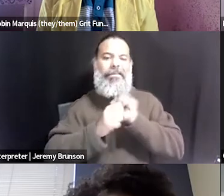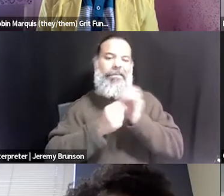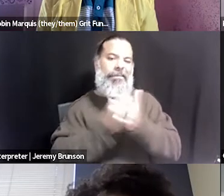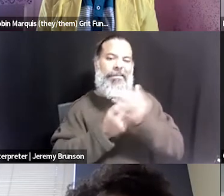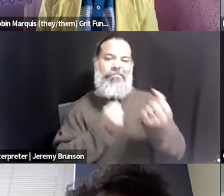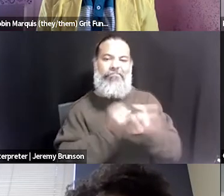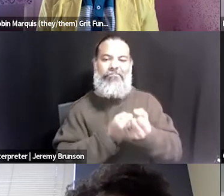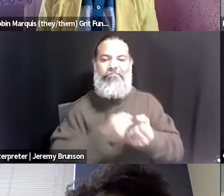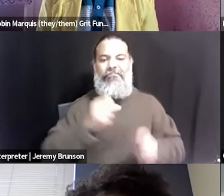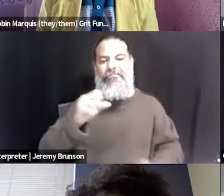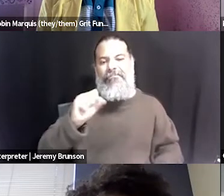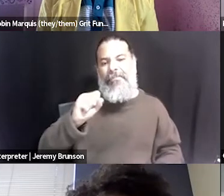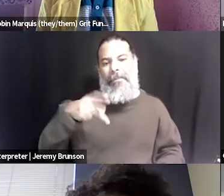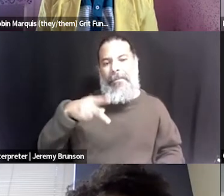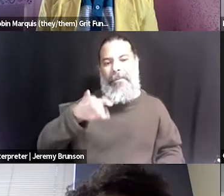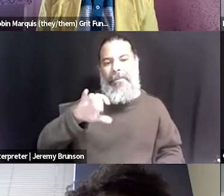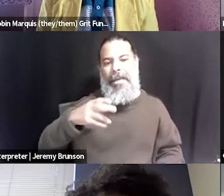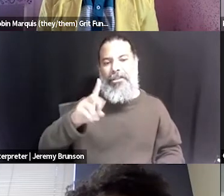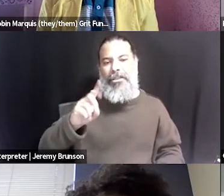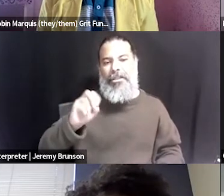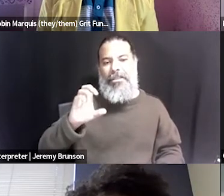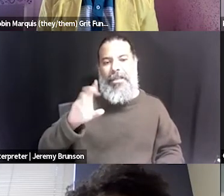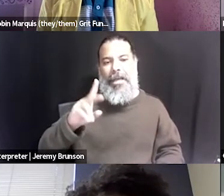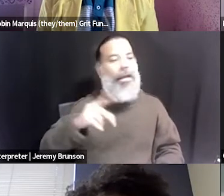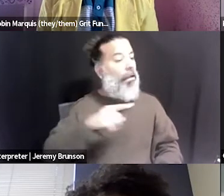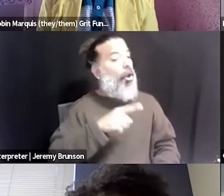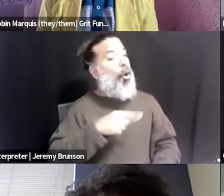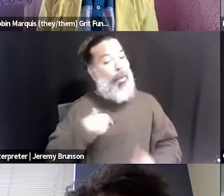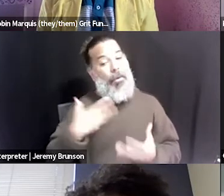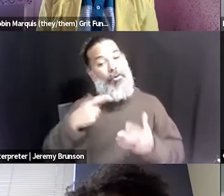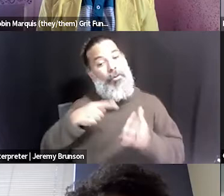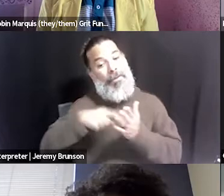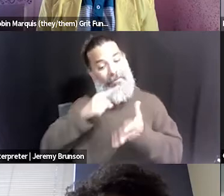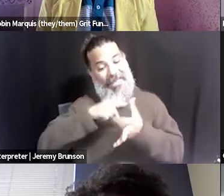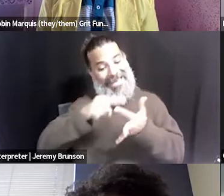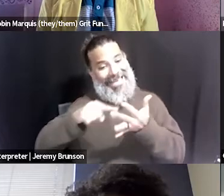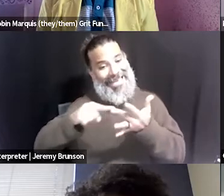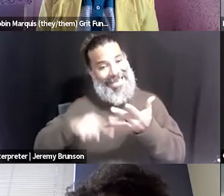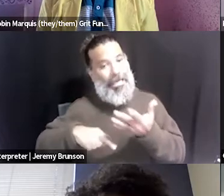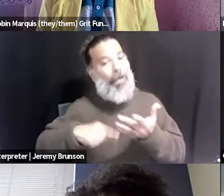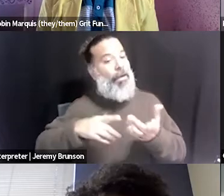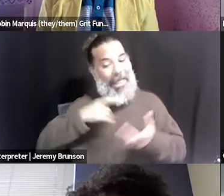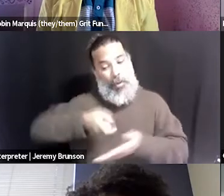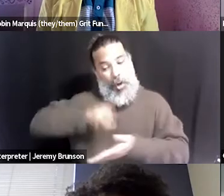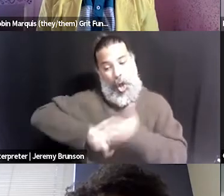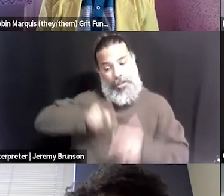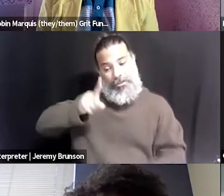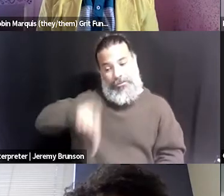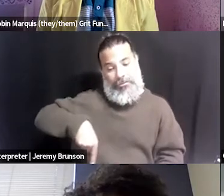like these are the things we're looking to pay for and this is how much it is going to cost.